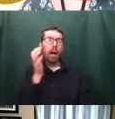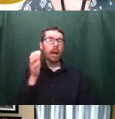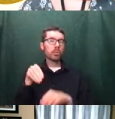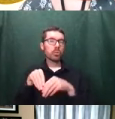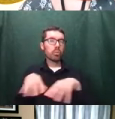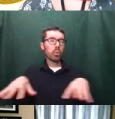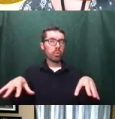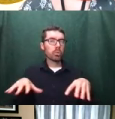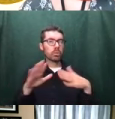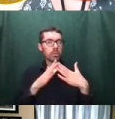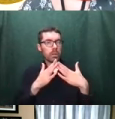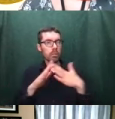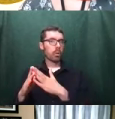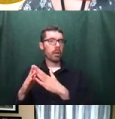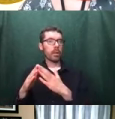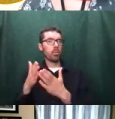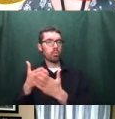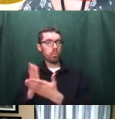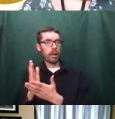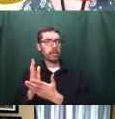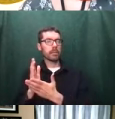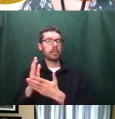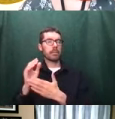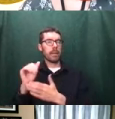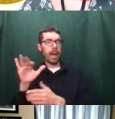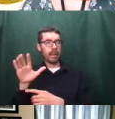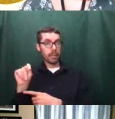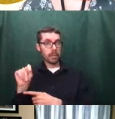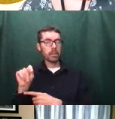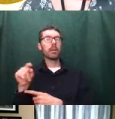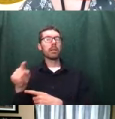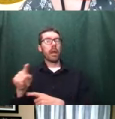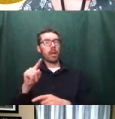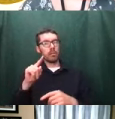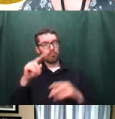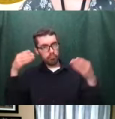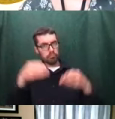rights activists to ensure the civil and human rights for people with disabilities to live